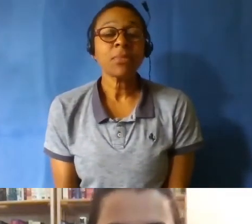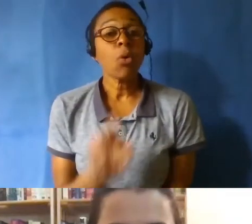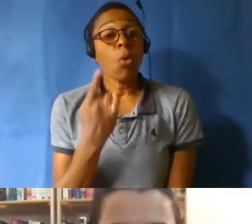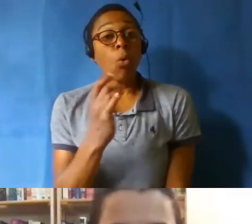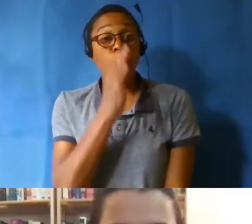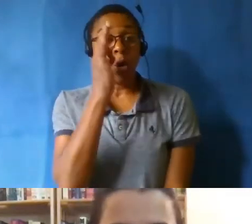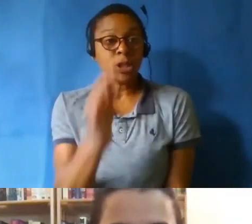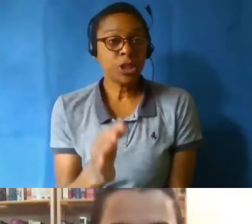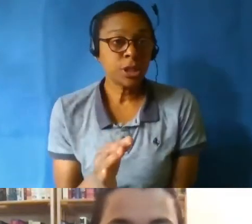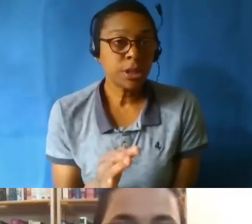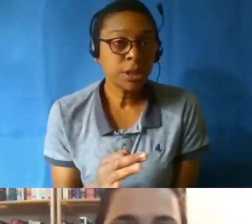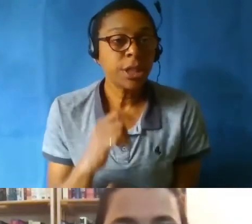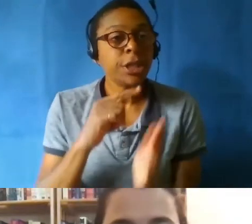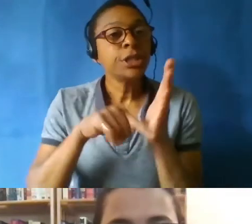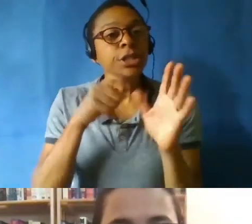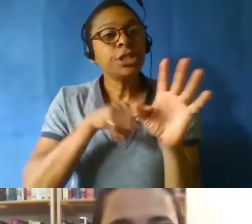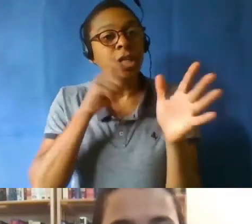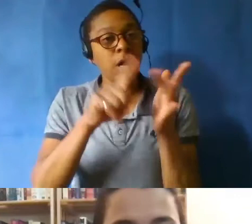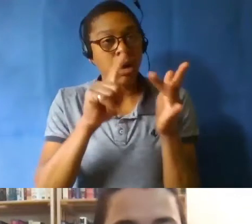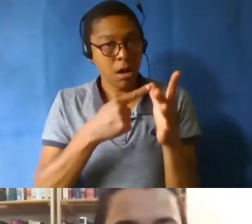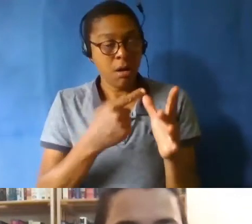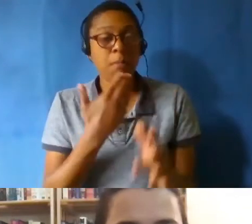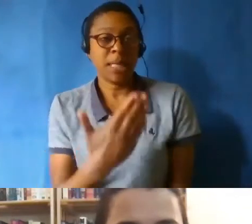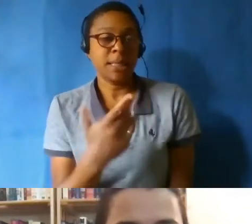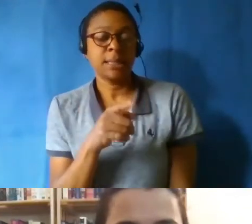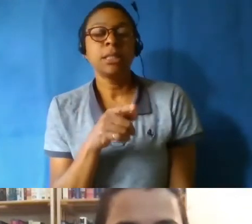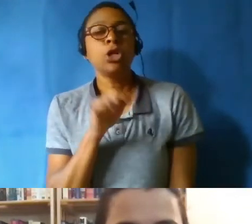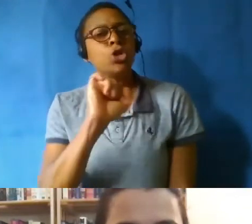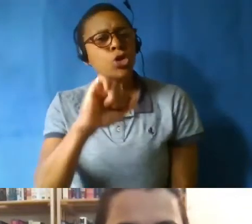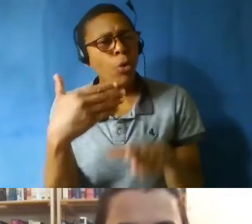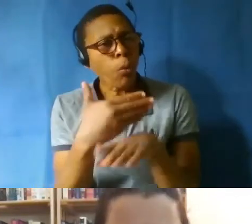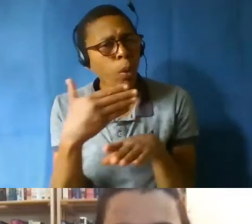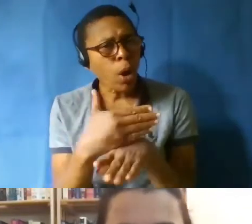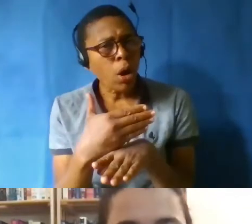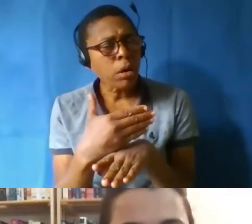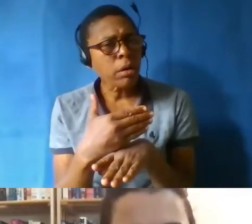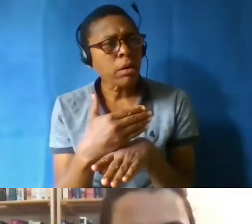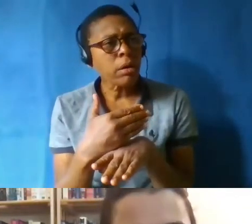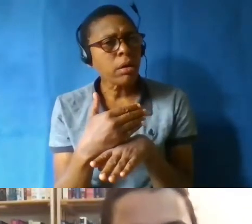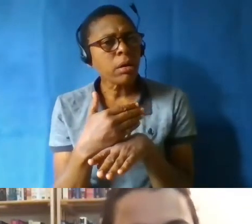Jiya your work seems to take from Jasbir Puar's deliberations on ensuring that